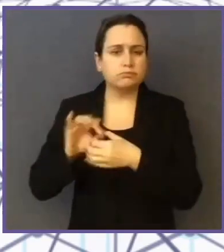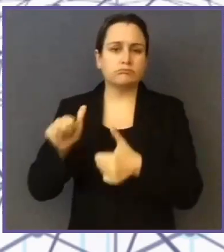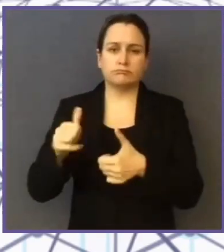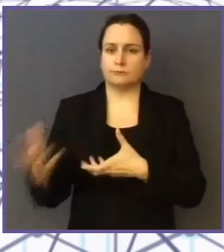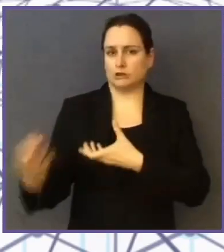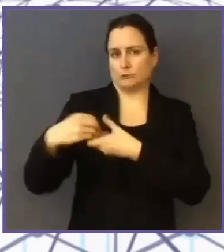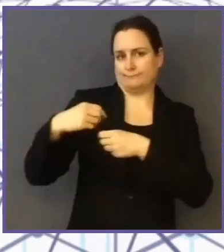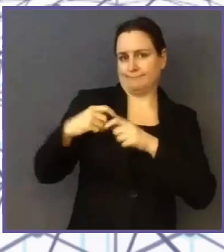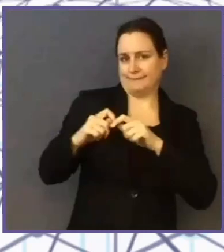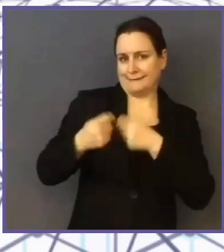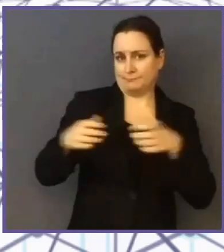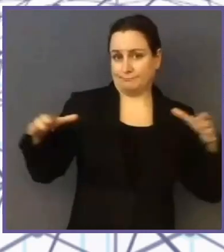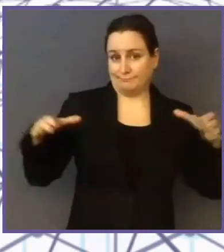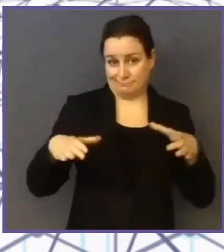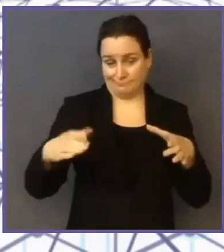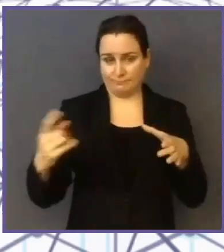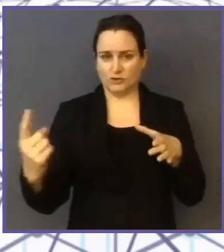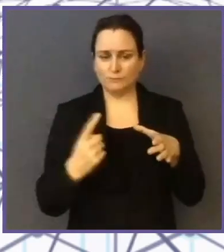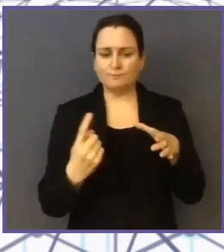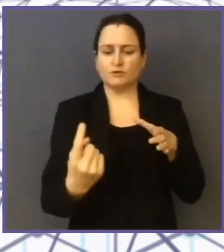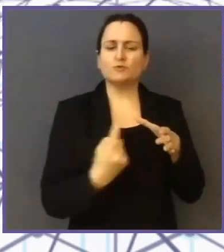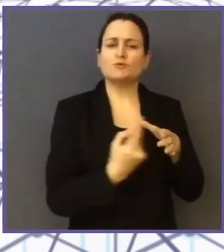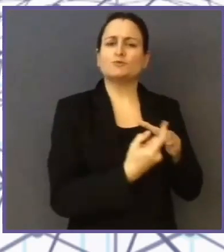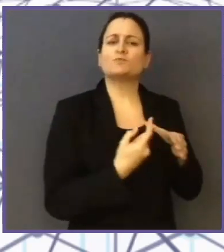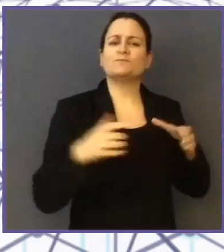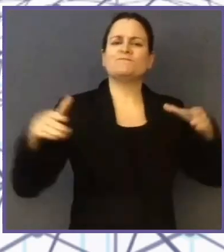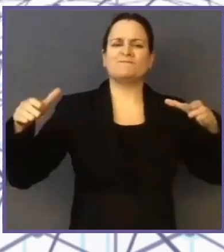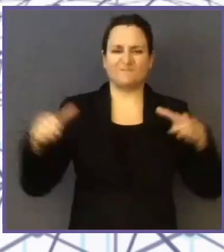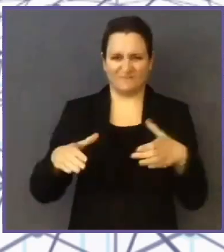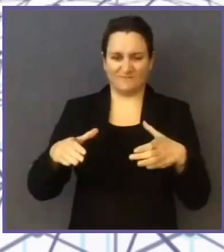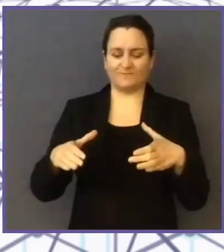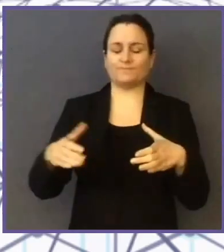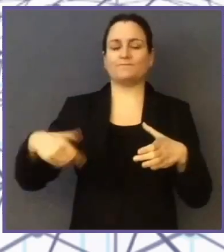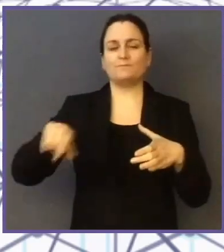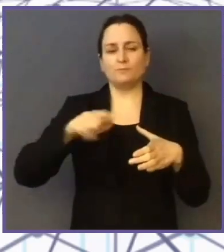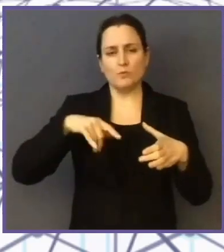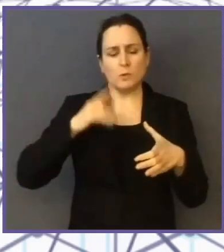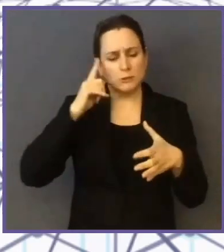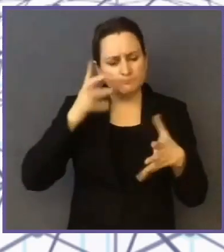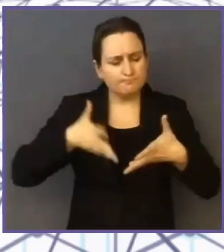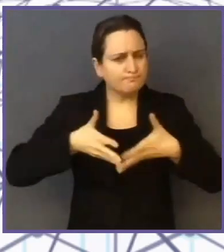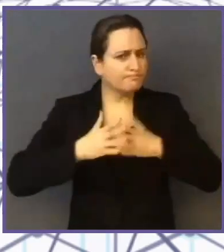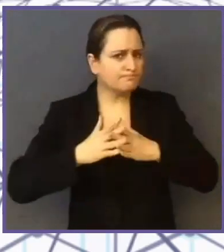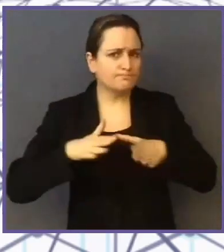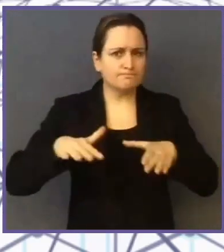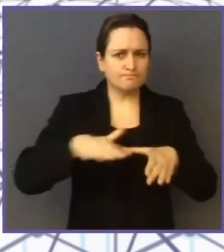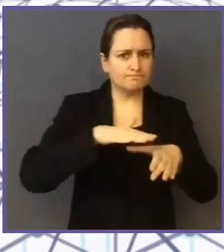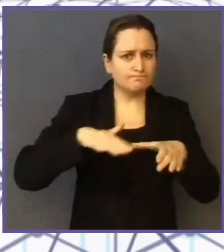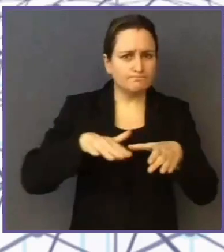So from there in this community, we built a fledgling innovation team, which includes